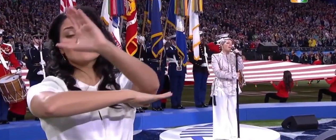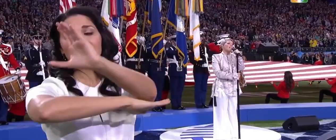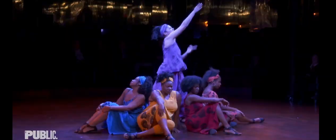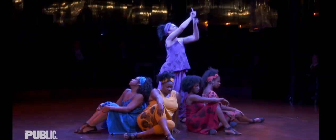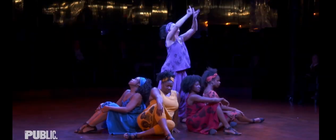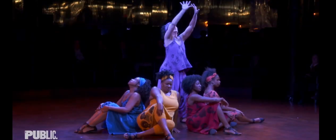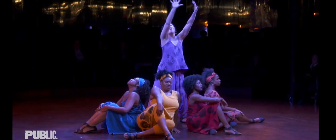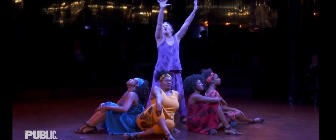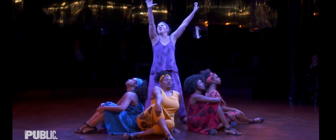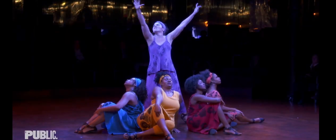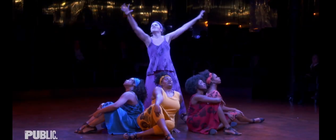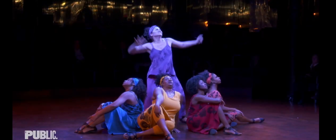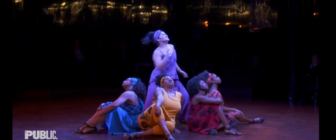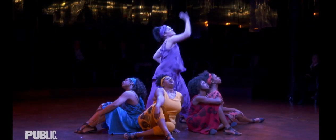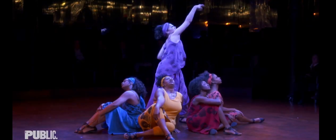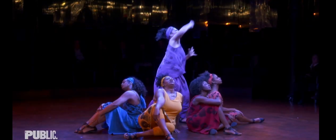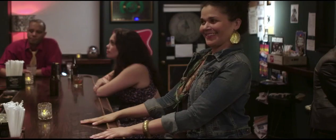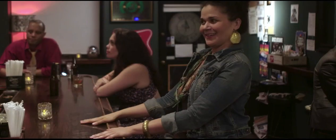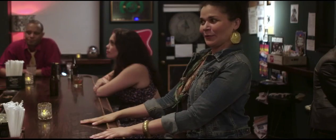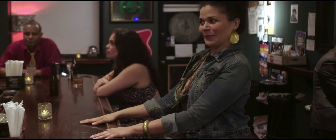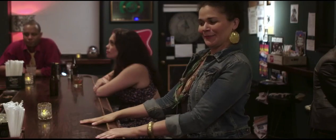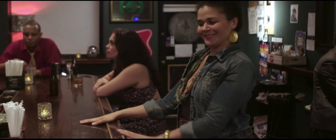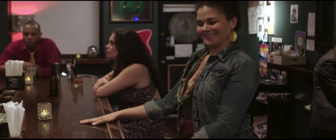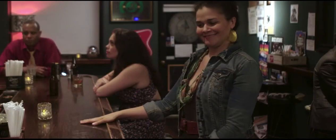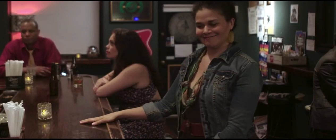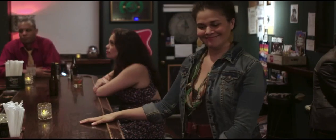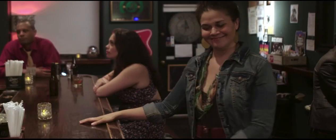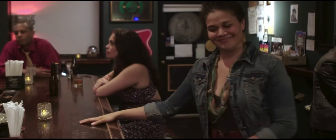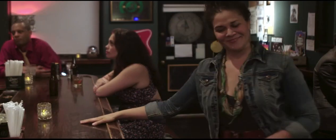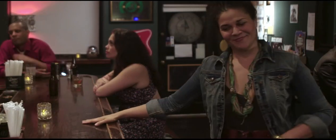Public Theater: for colored girls who have considered suicide / when the rainbow is enuf Web Series: Don’t Shoot the Messenger